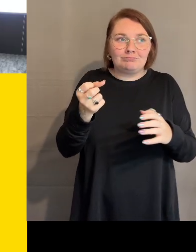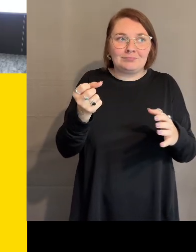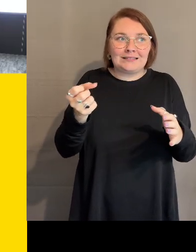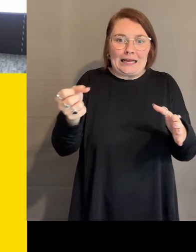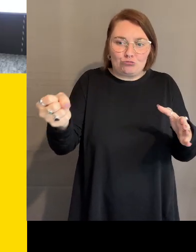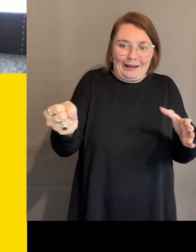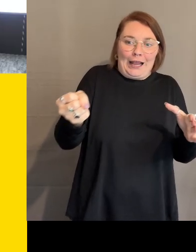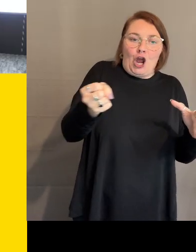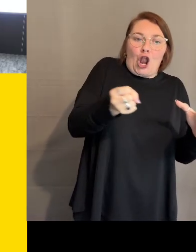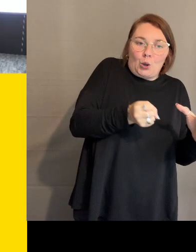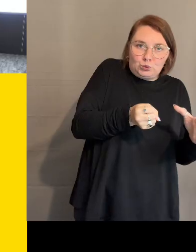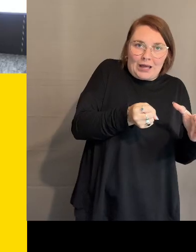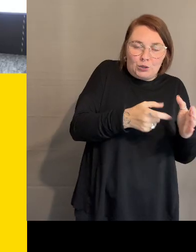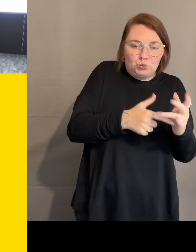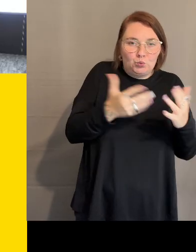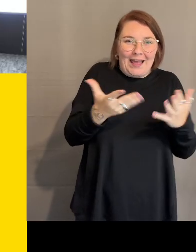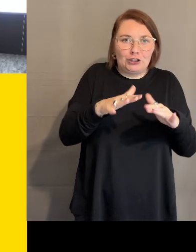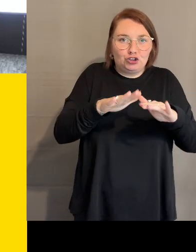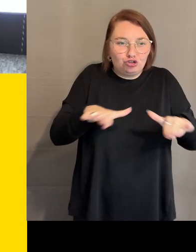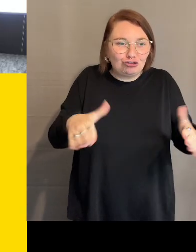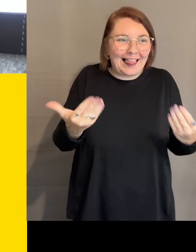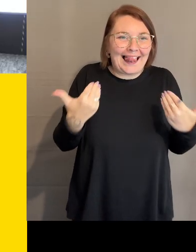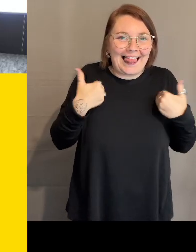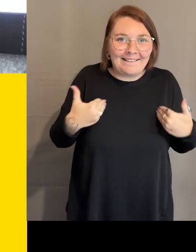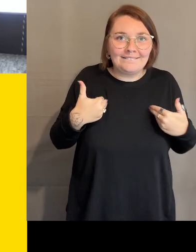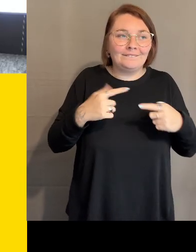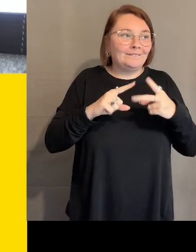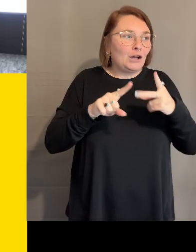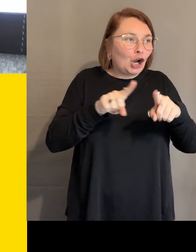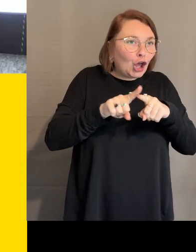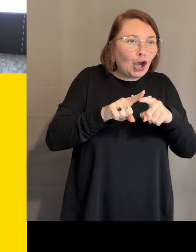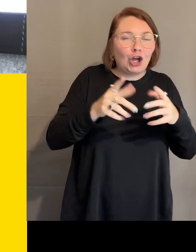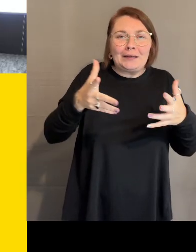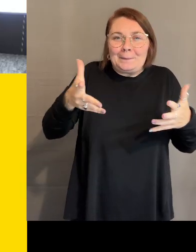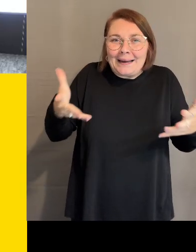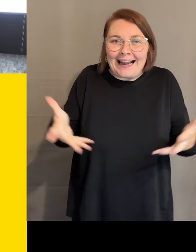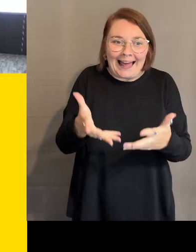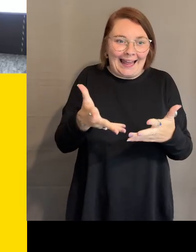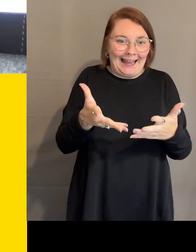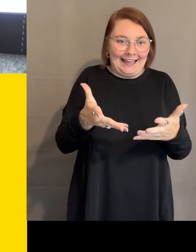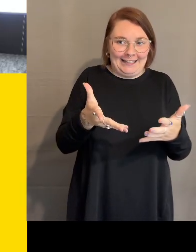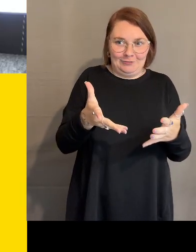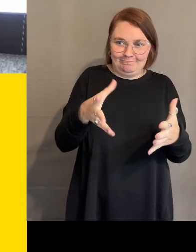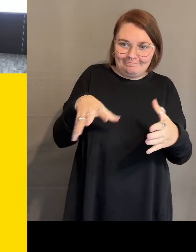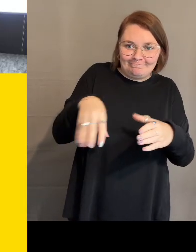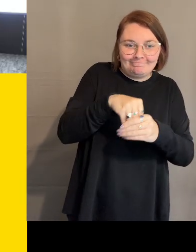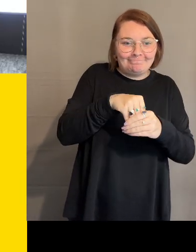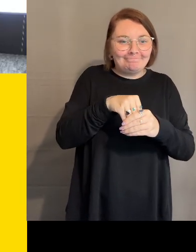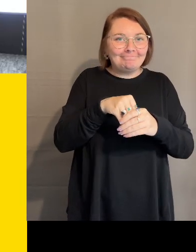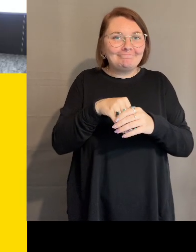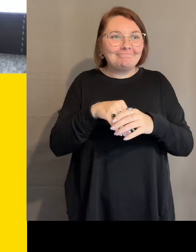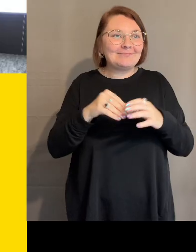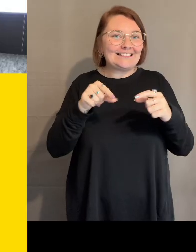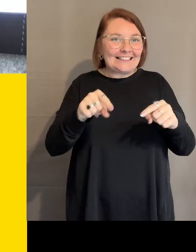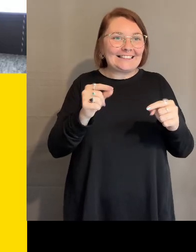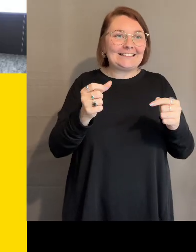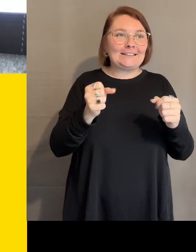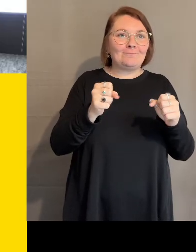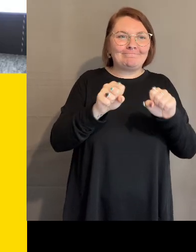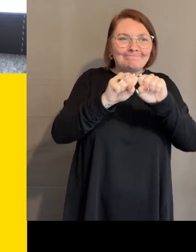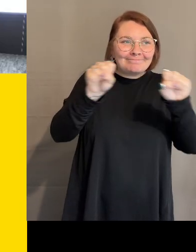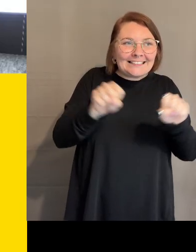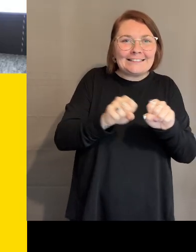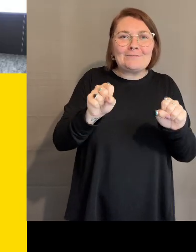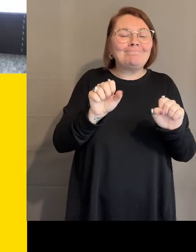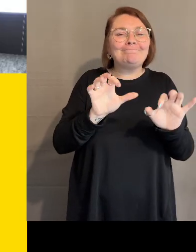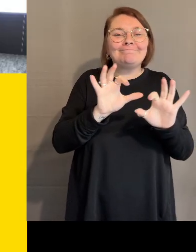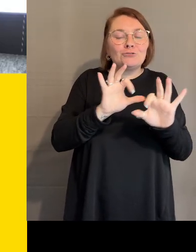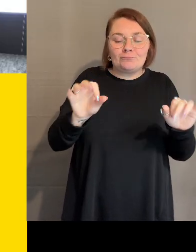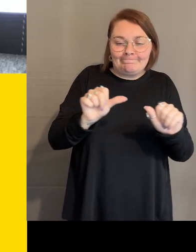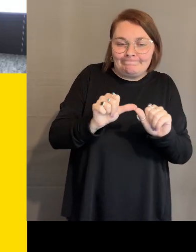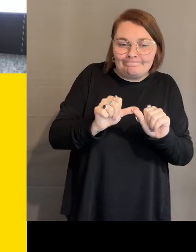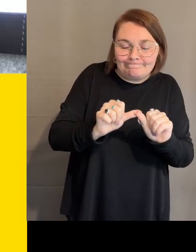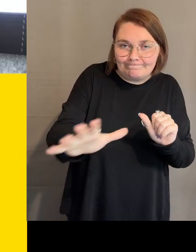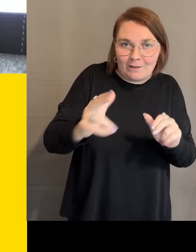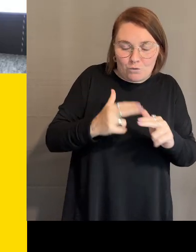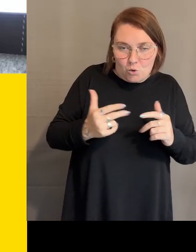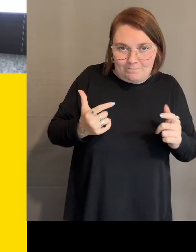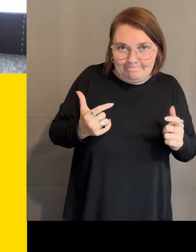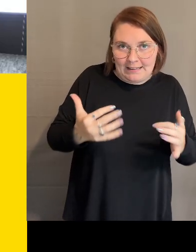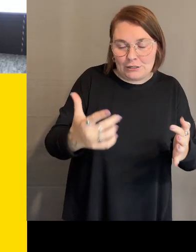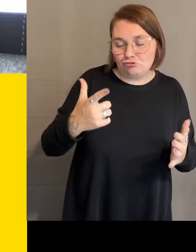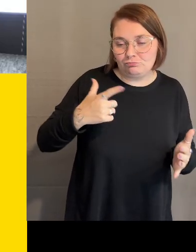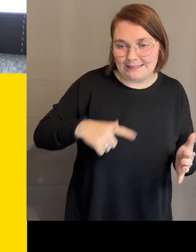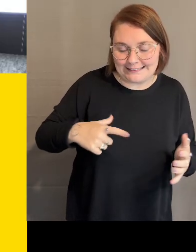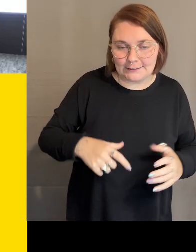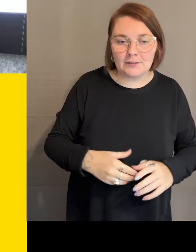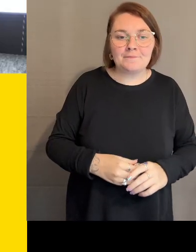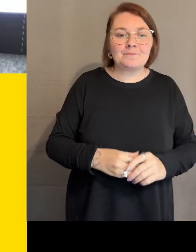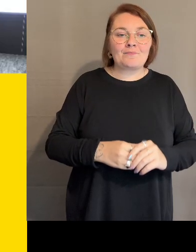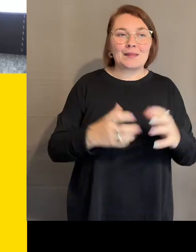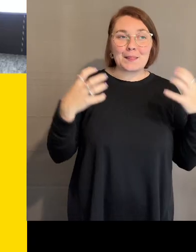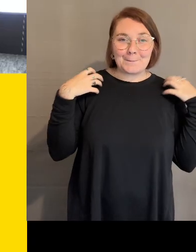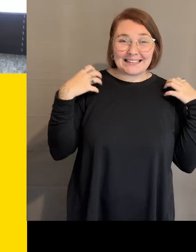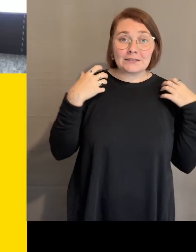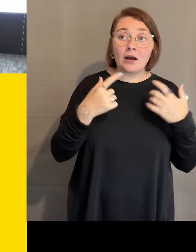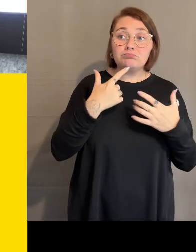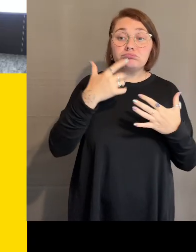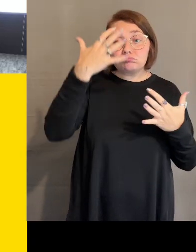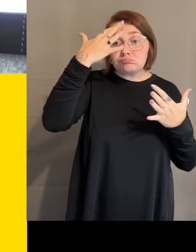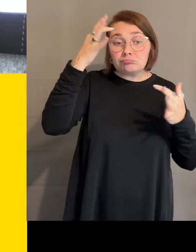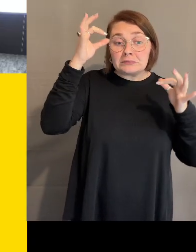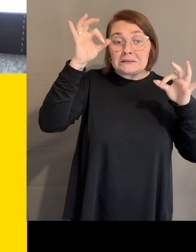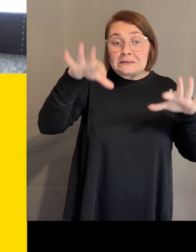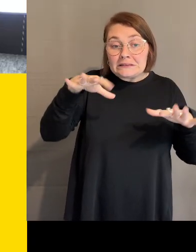closer to where children kind of live, learn, and play, and, you know, the marketized system has not been great for a number of reasons. The ministers suggested that there's a lot of